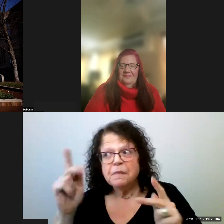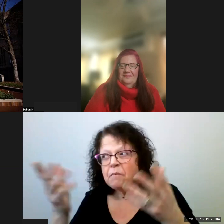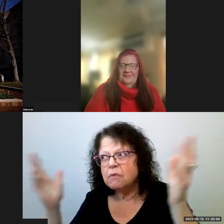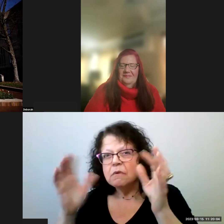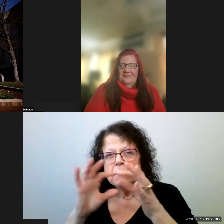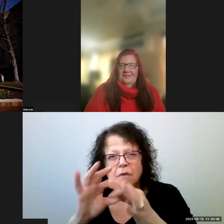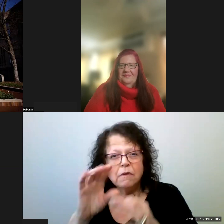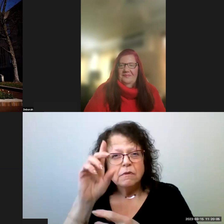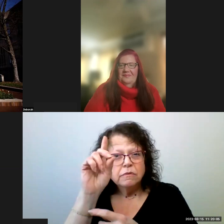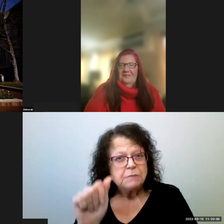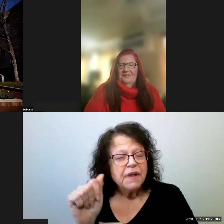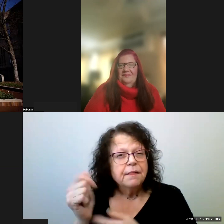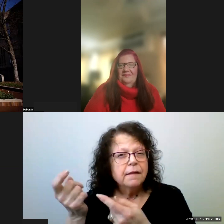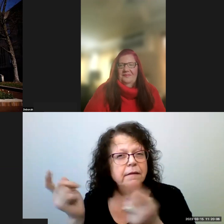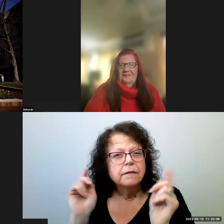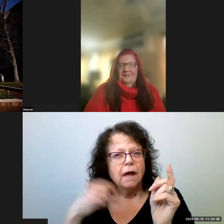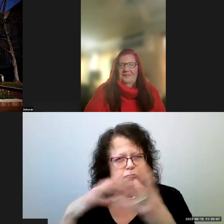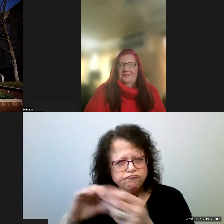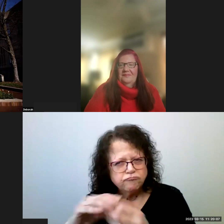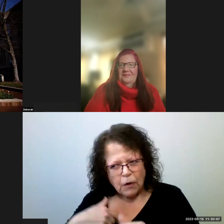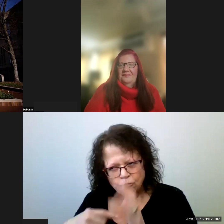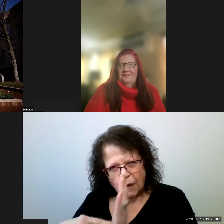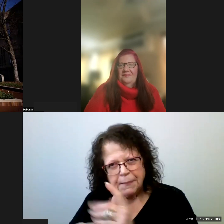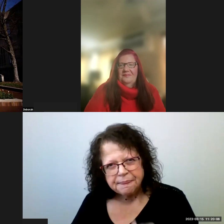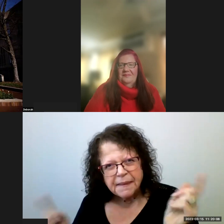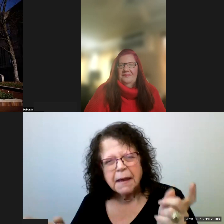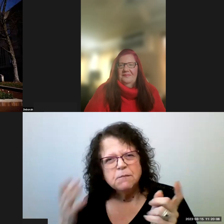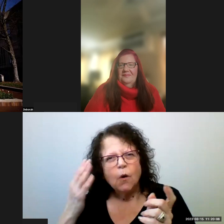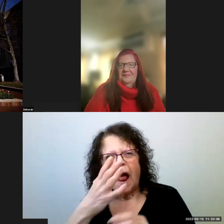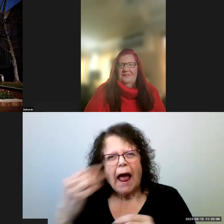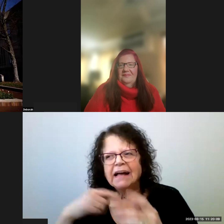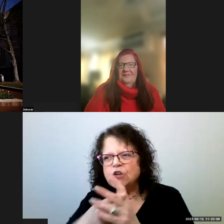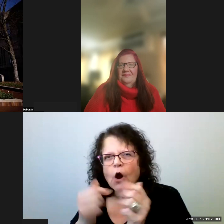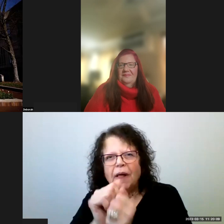pharmacy. And when I started with the kids, the kids had disabilities, but I talked to